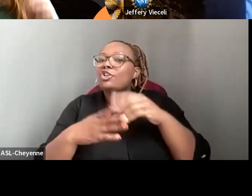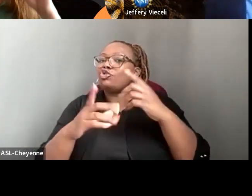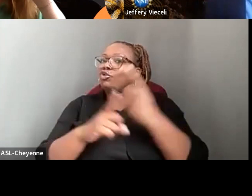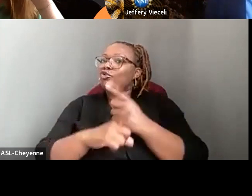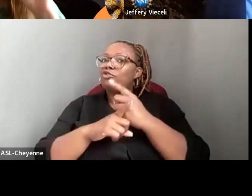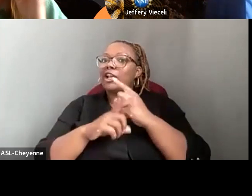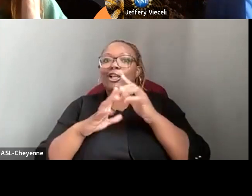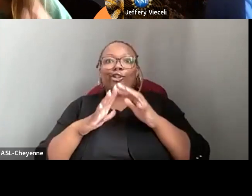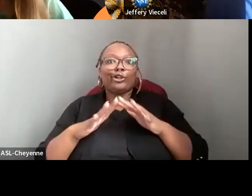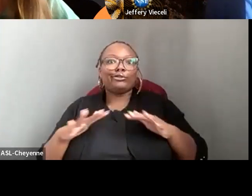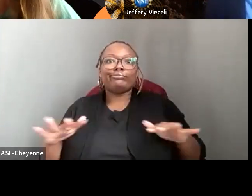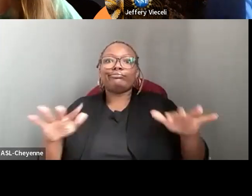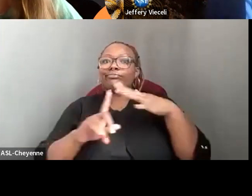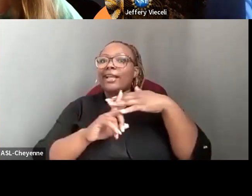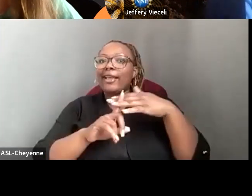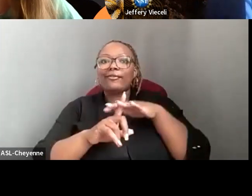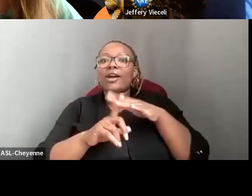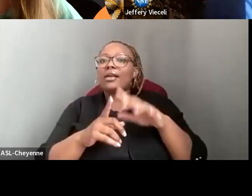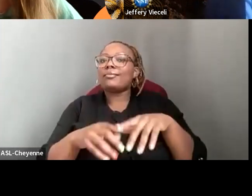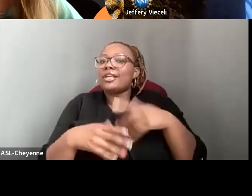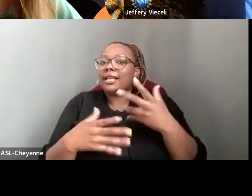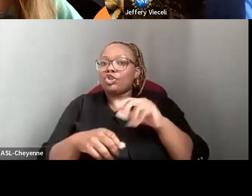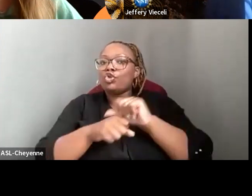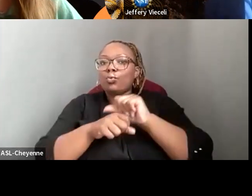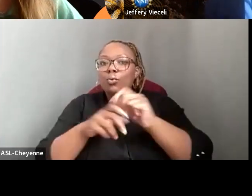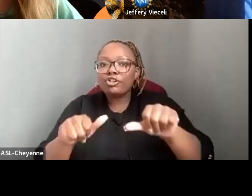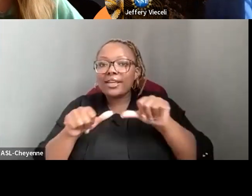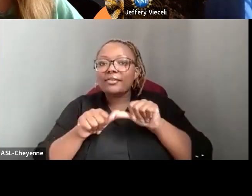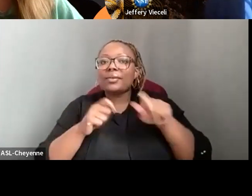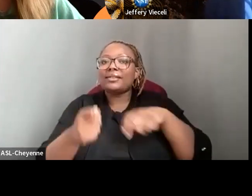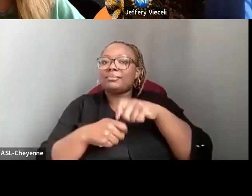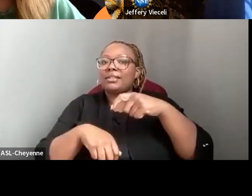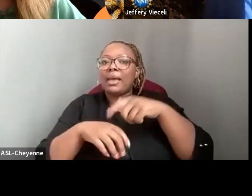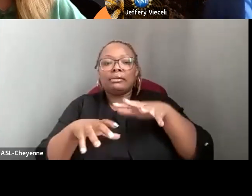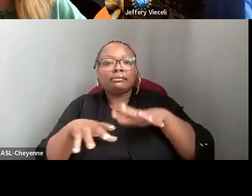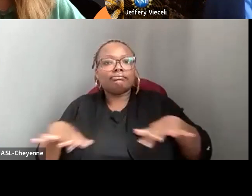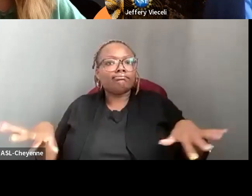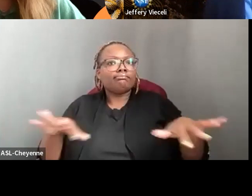you know, within your work area within a certain amount of space,